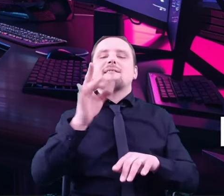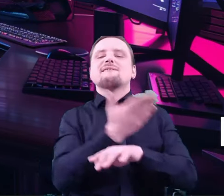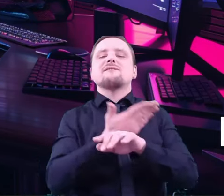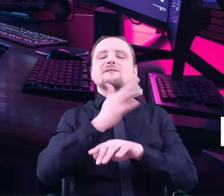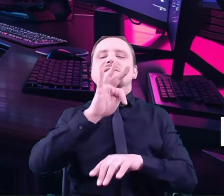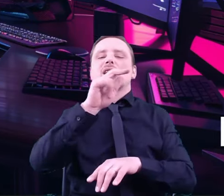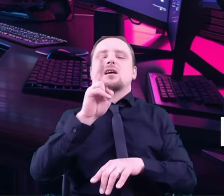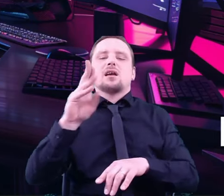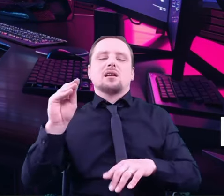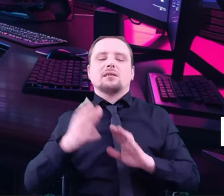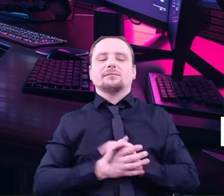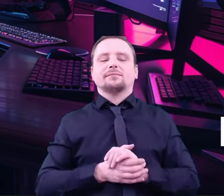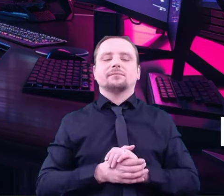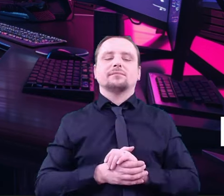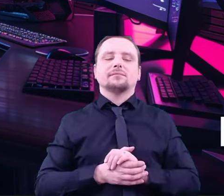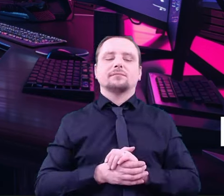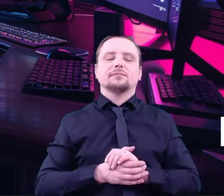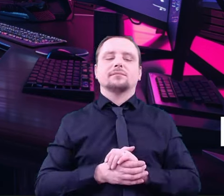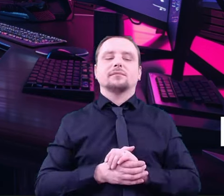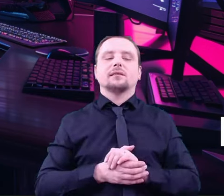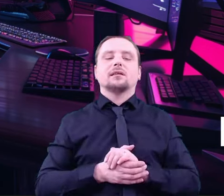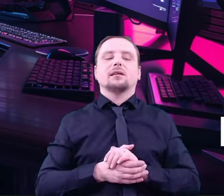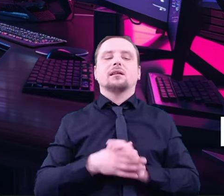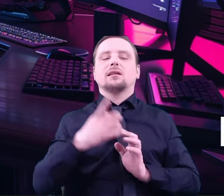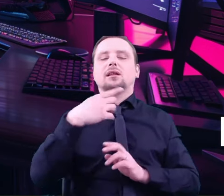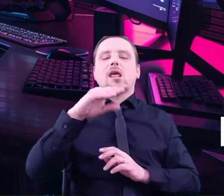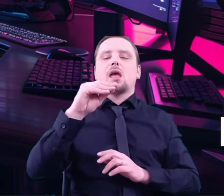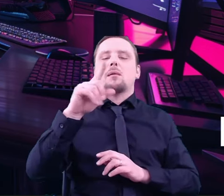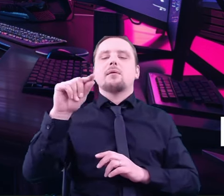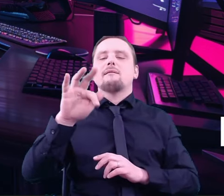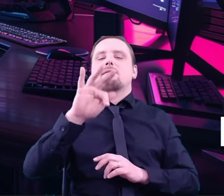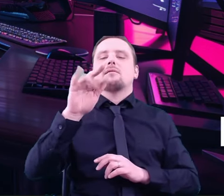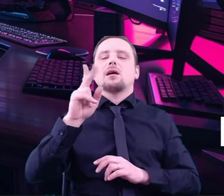These are audio and video images that have been generated by artificial intelligence,